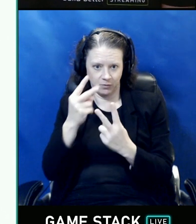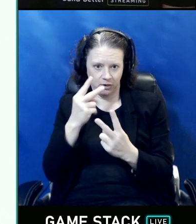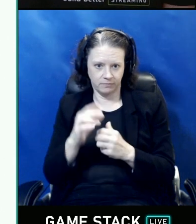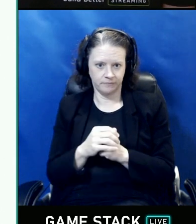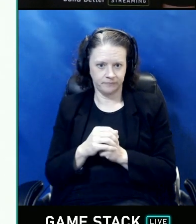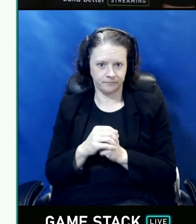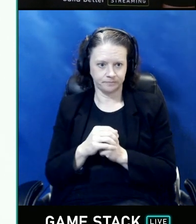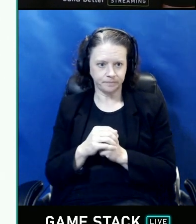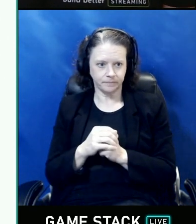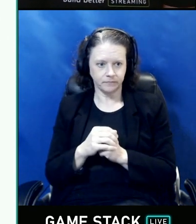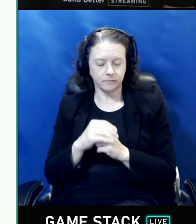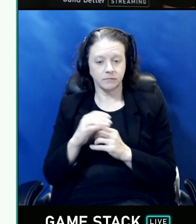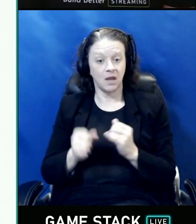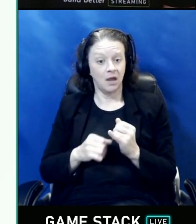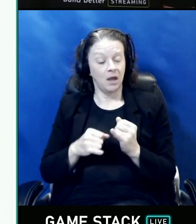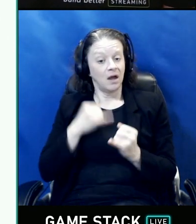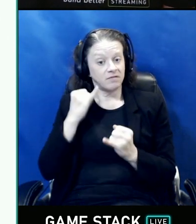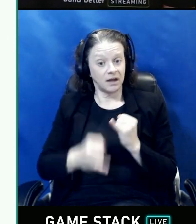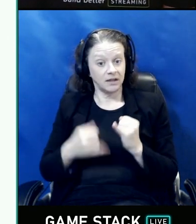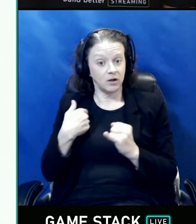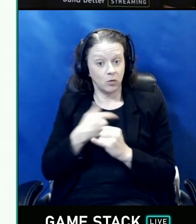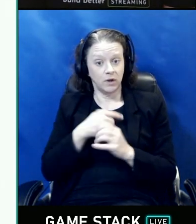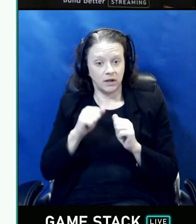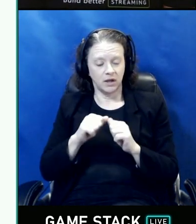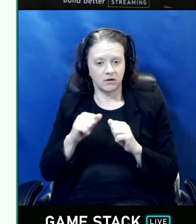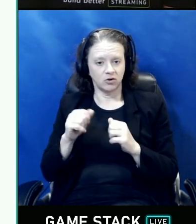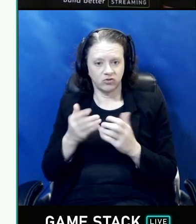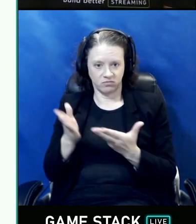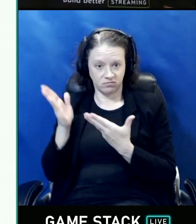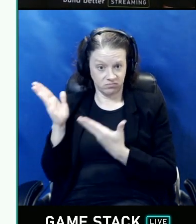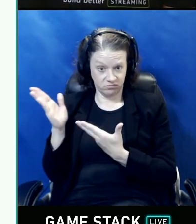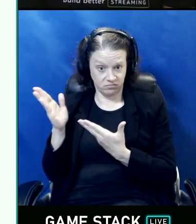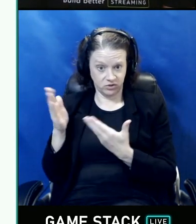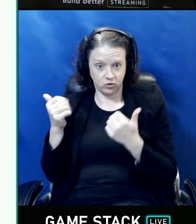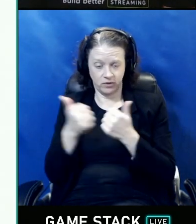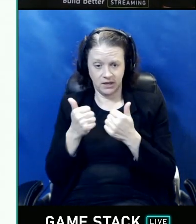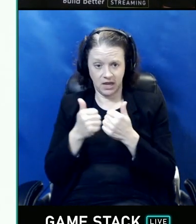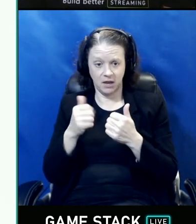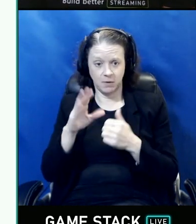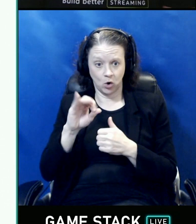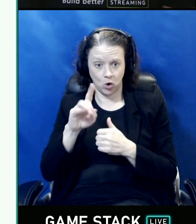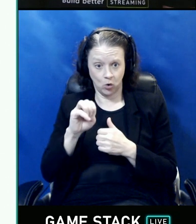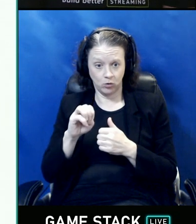And finally, we can just go to the game code and have it update those variables as we need.